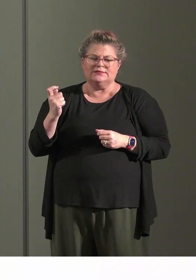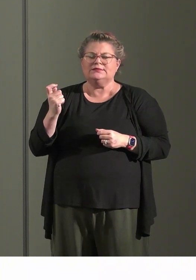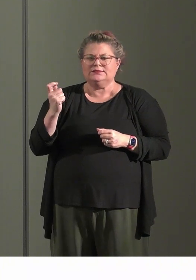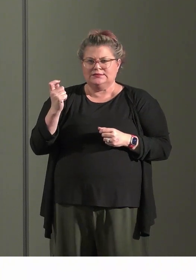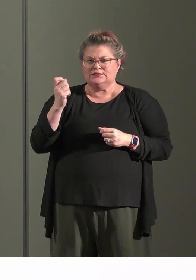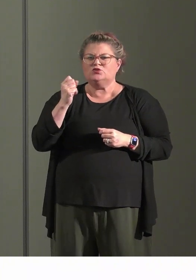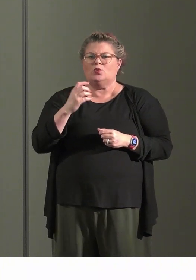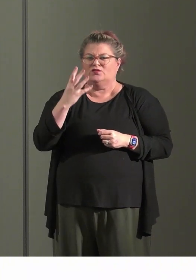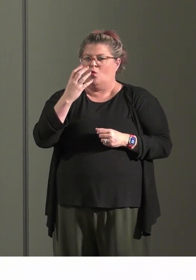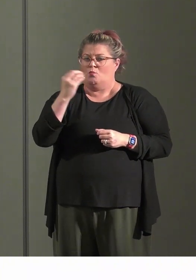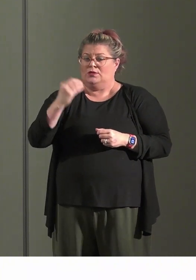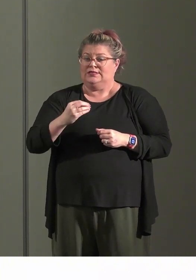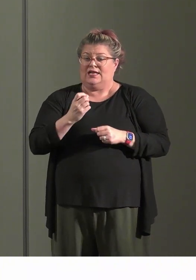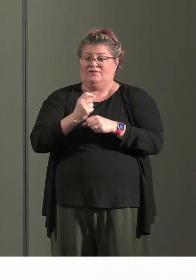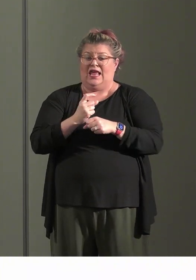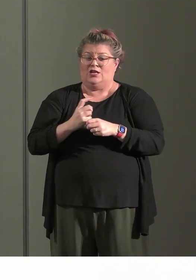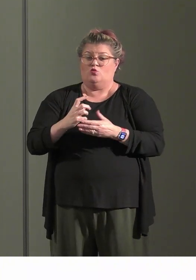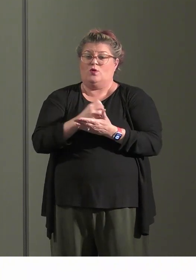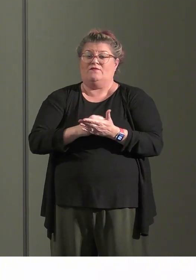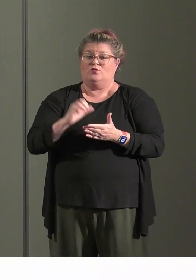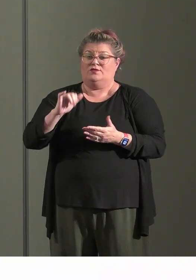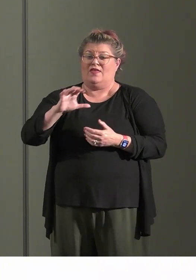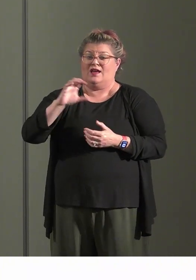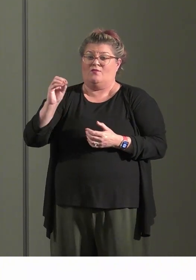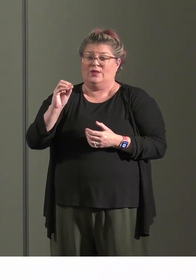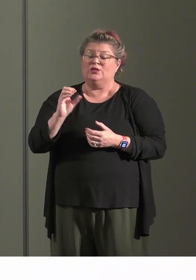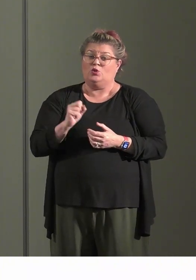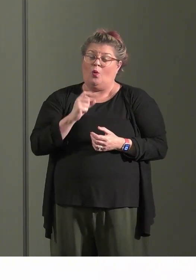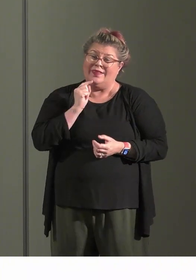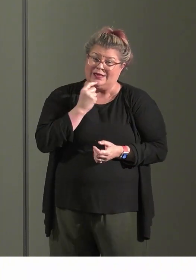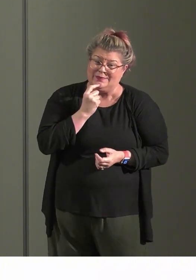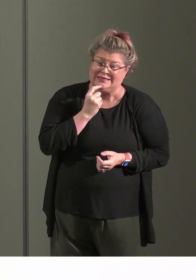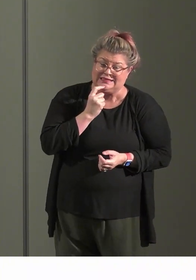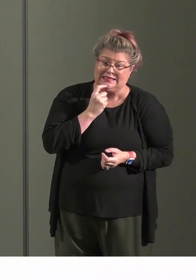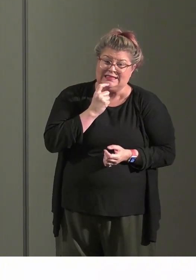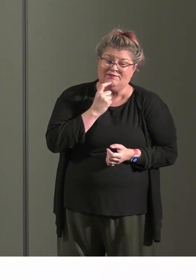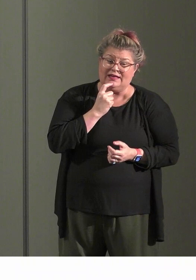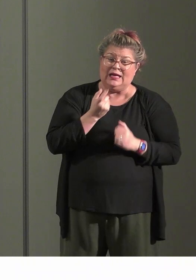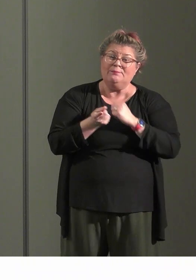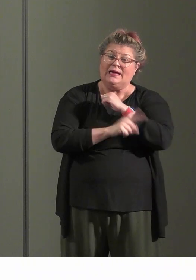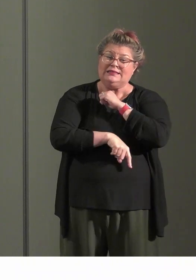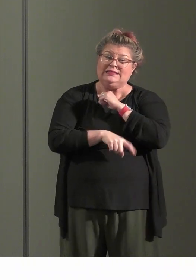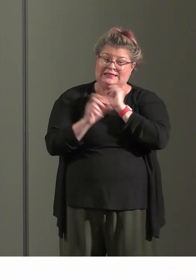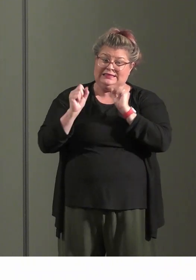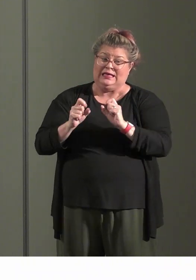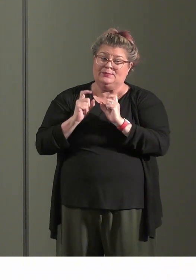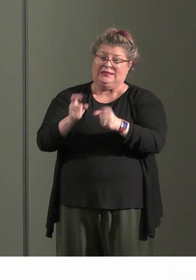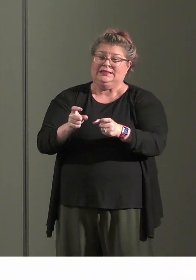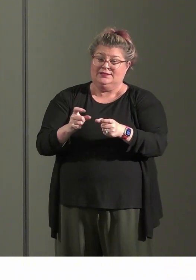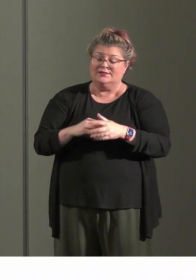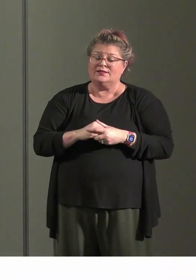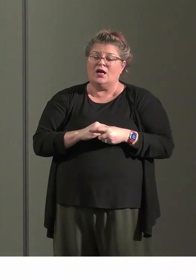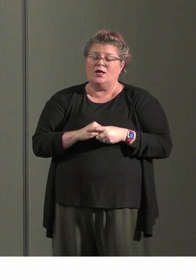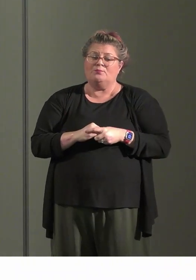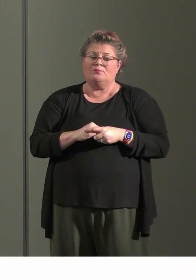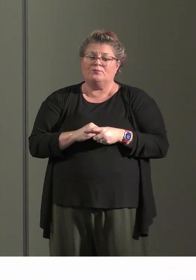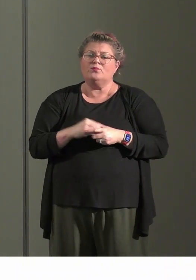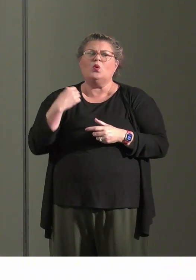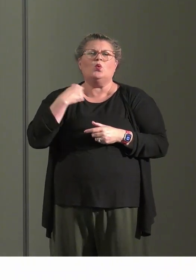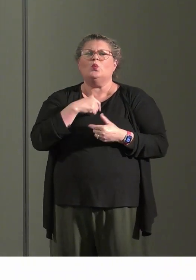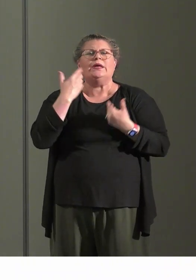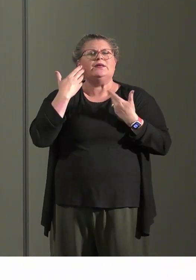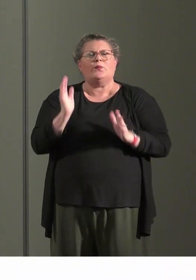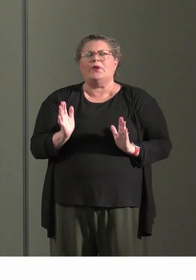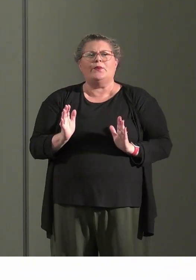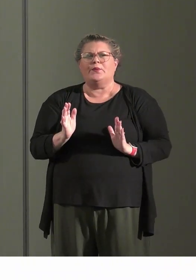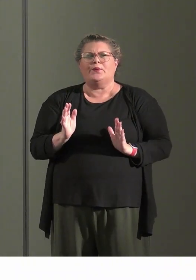annual revenues of a company. That is significant. Penalty that could be imposed. We don't know the